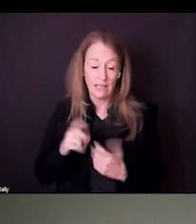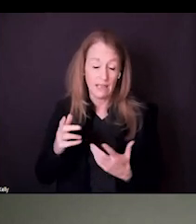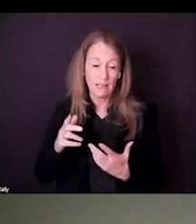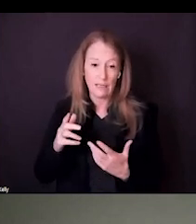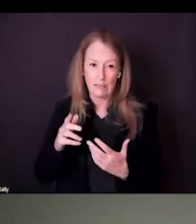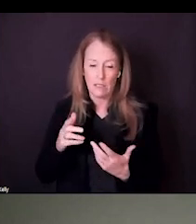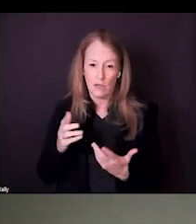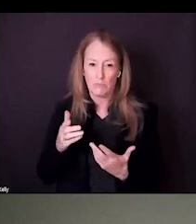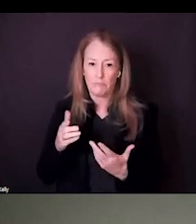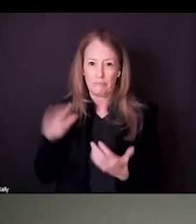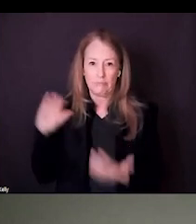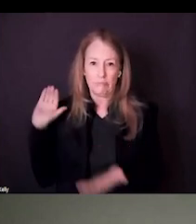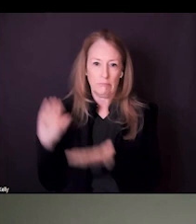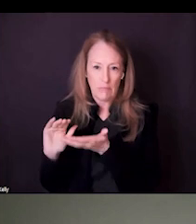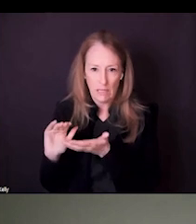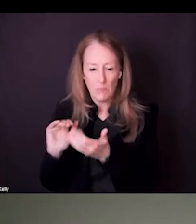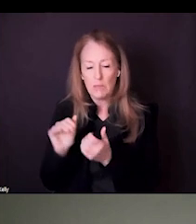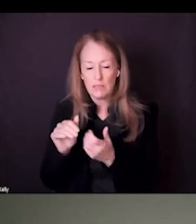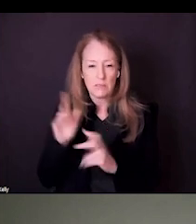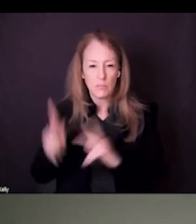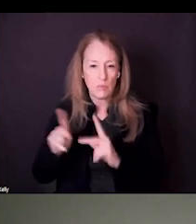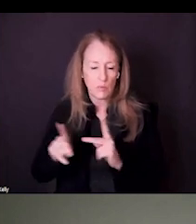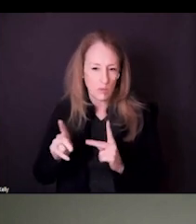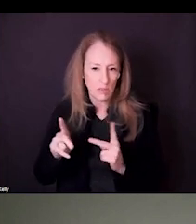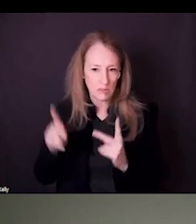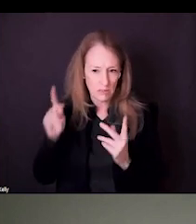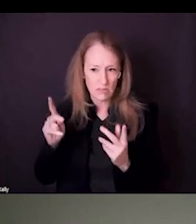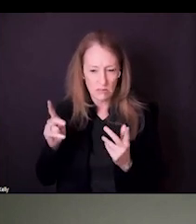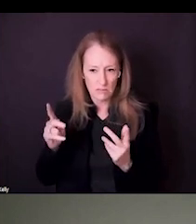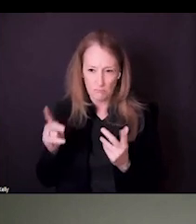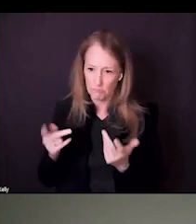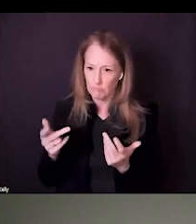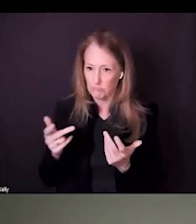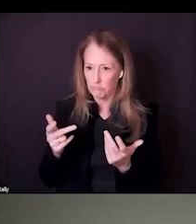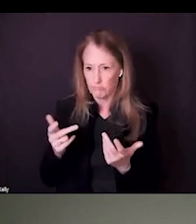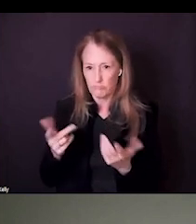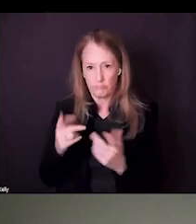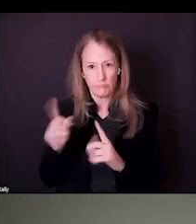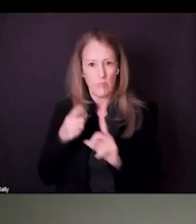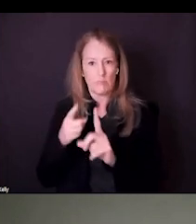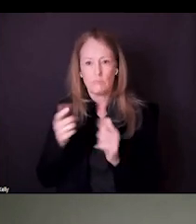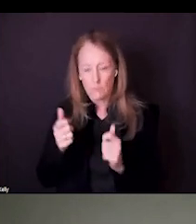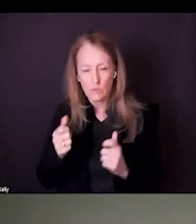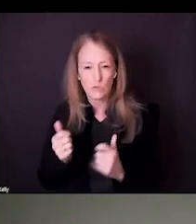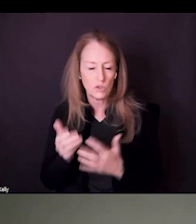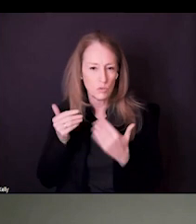HOW CAN WE GET THAT INVESTMENT AND DRIVE THE ZERO SUICIDE